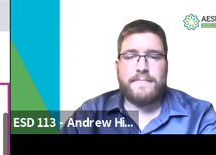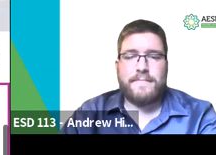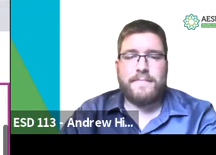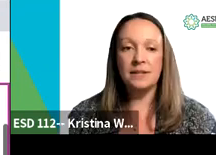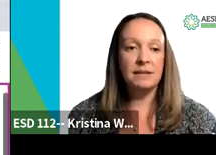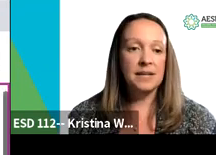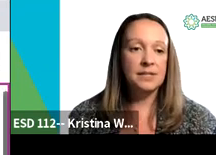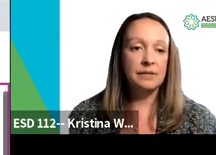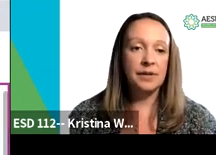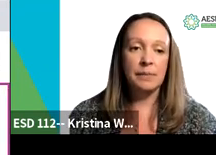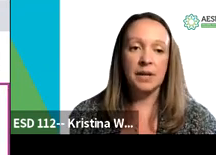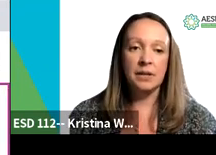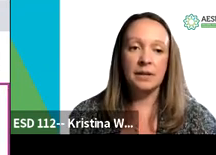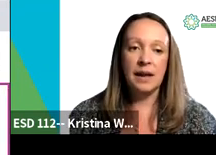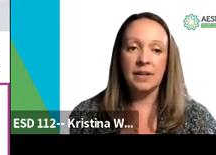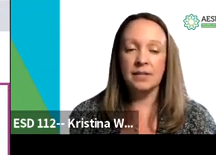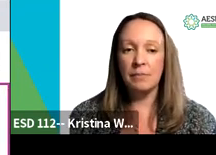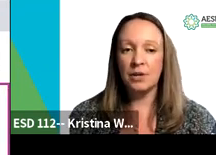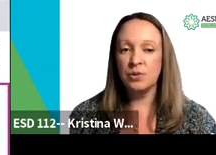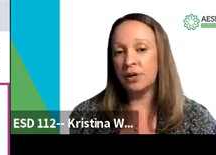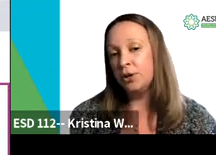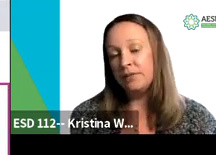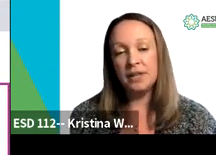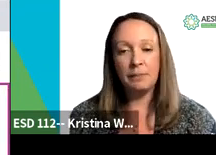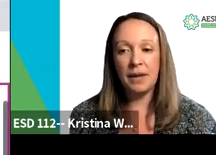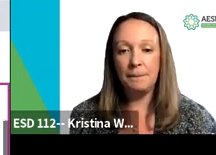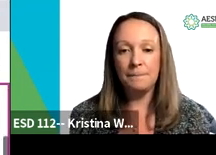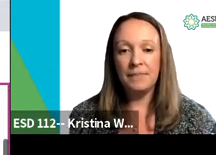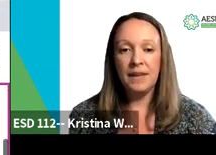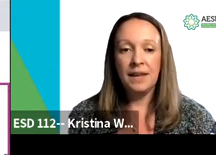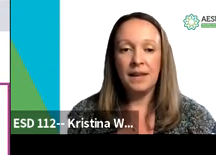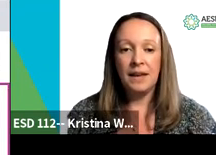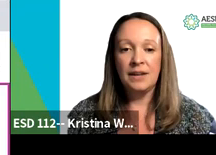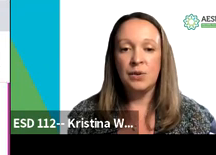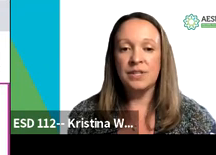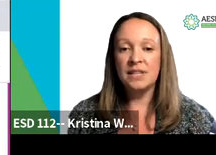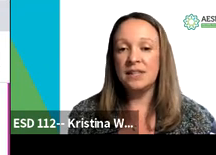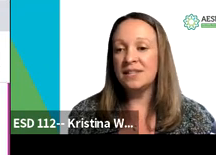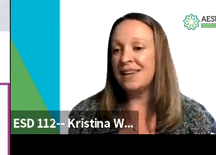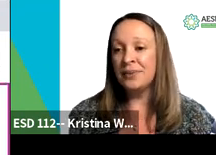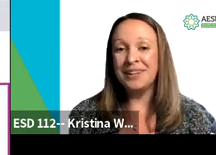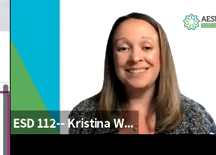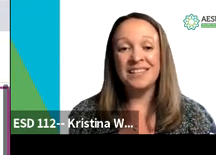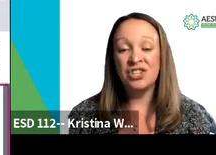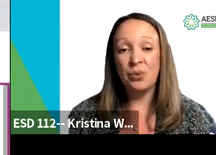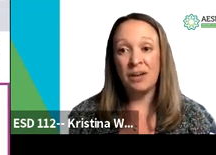ESD 112-- Kristina Wambold: And in my student view. I'm going to navigate two modules or could have hit the button and you will see that day three doesn't even show up.